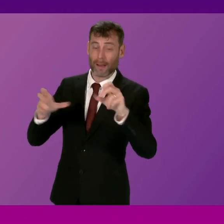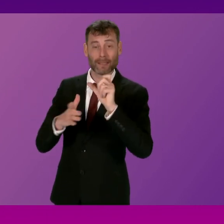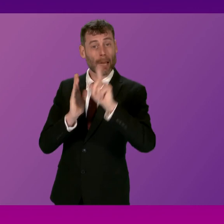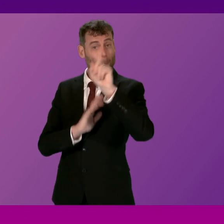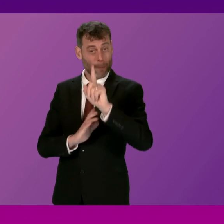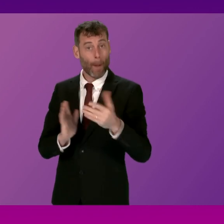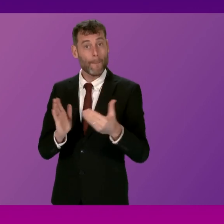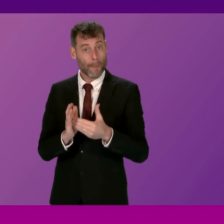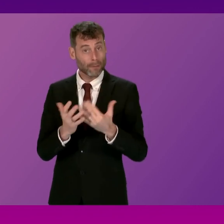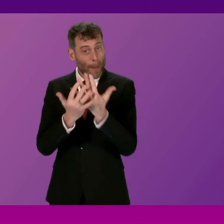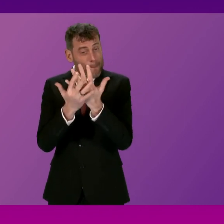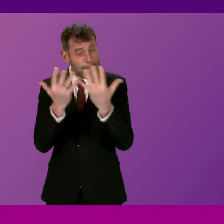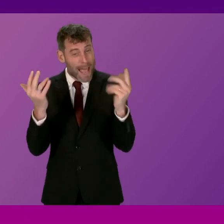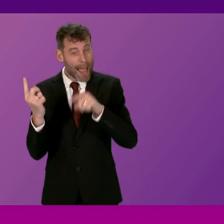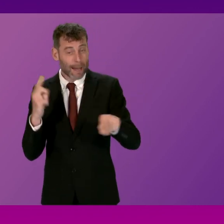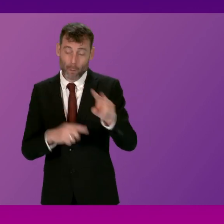It was an incredibly special moment, and I cannot express enough my thanks to my colleague